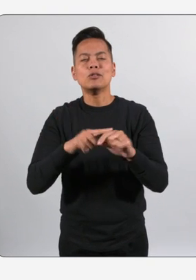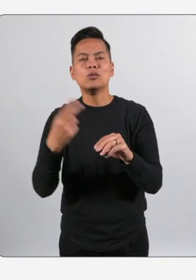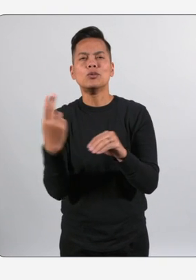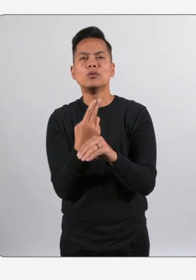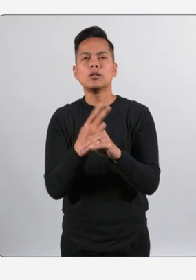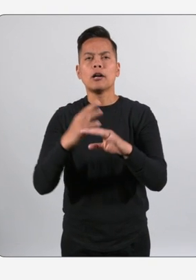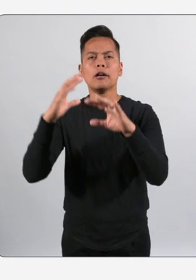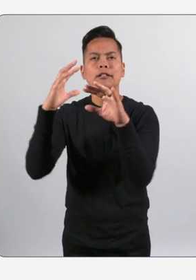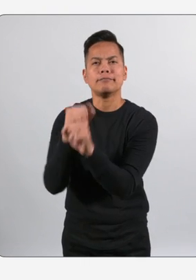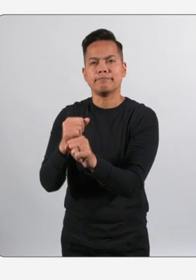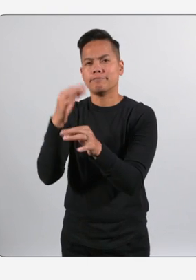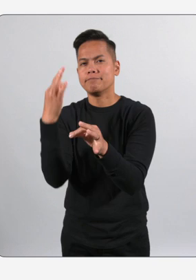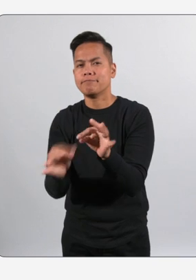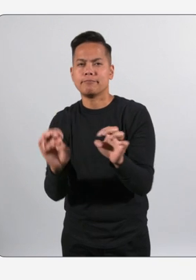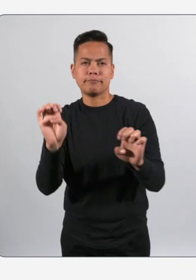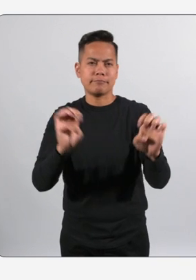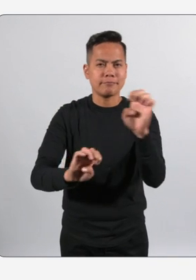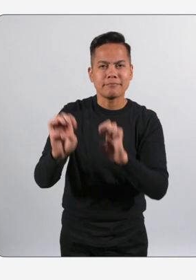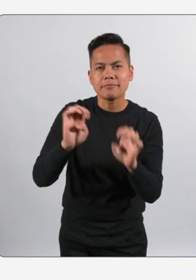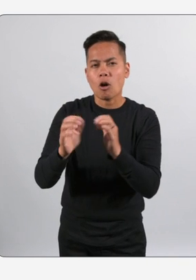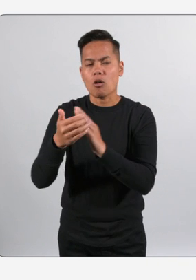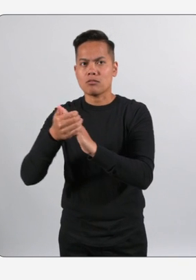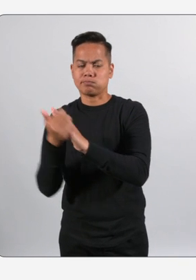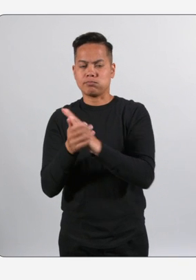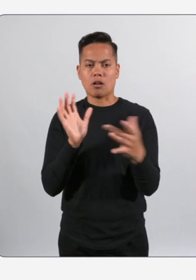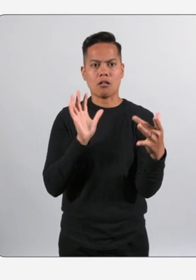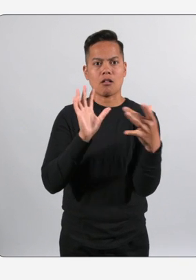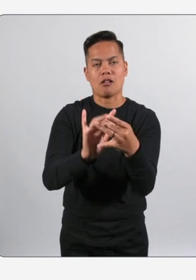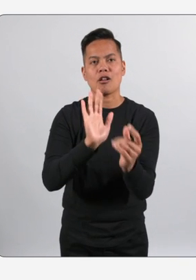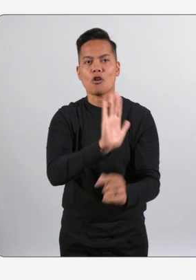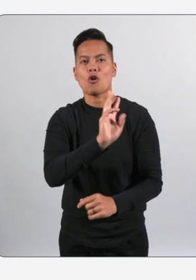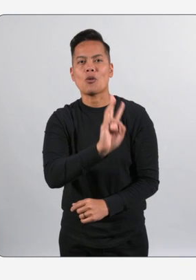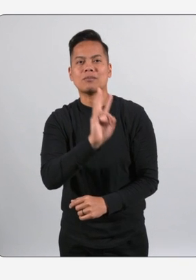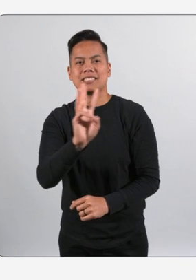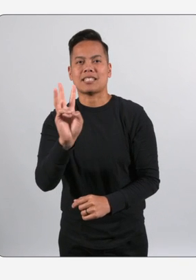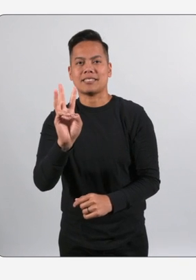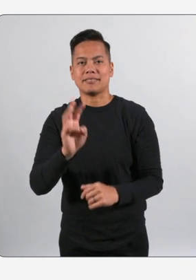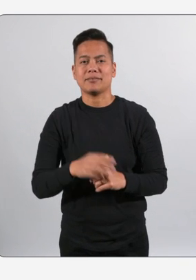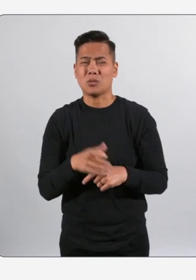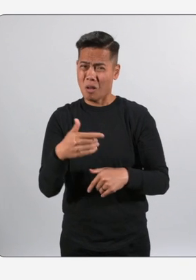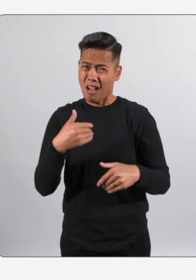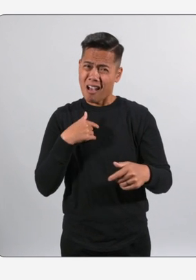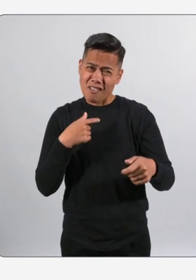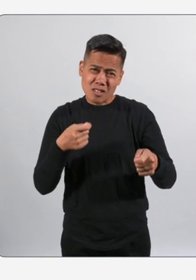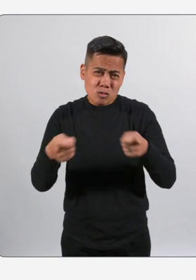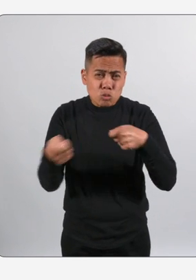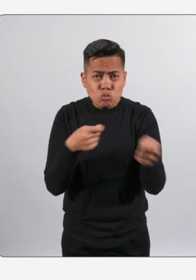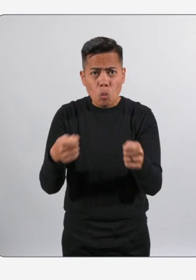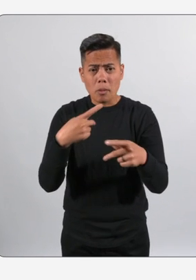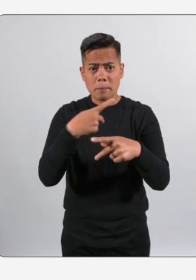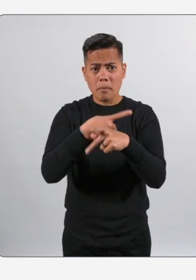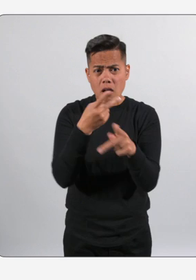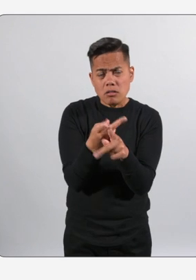automatically connect product information from their Web site. You'll have control over how your products appear on Google,